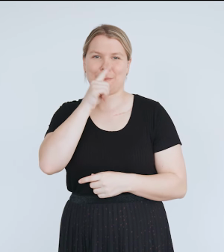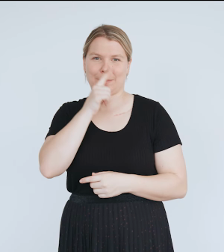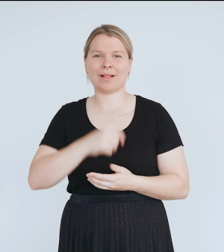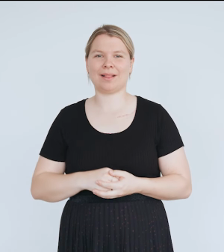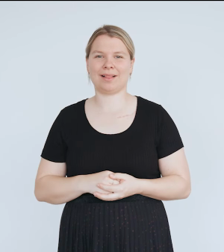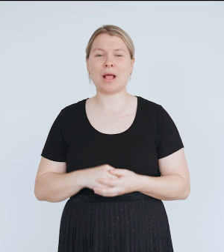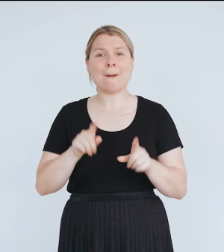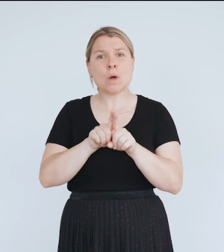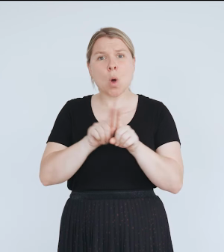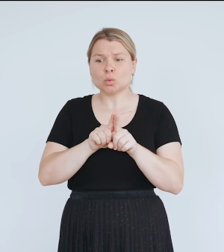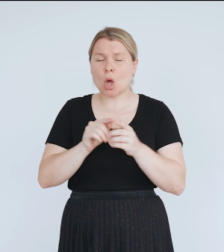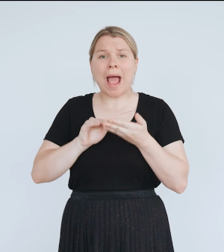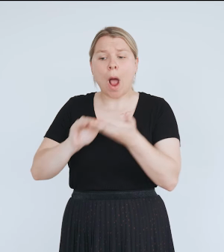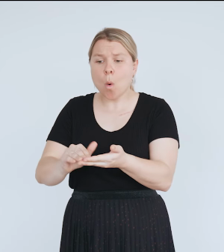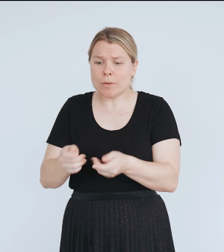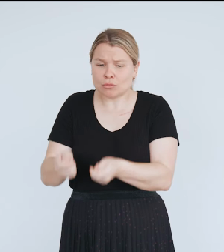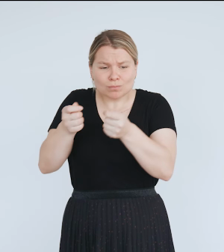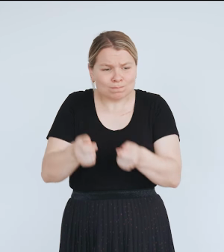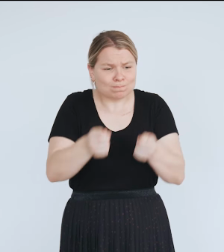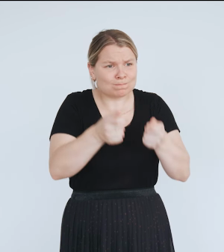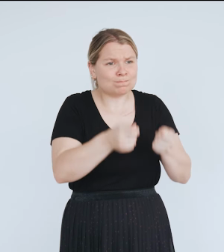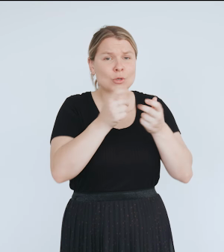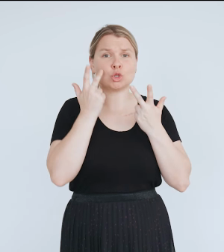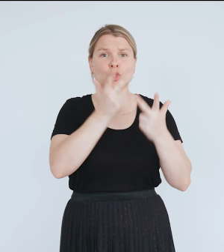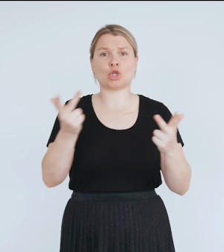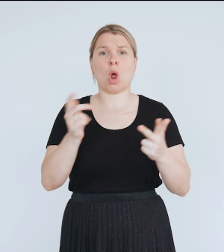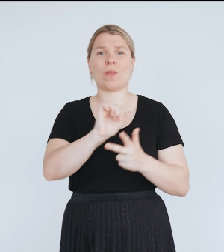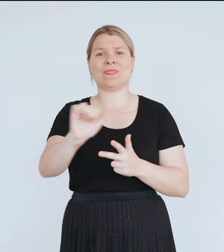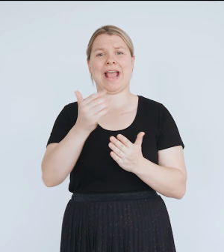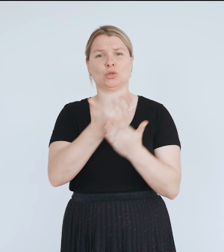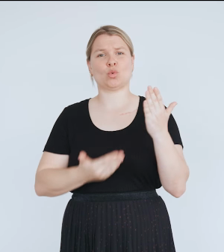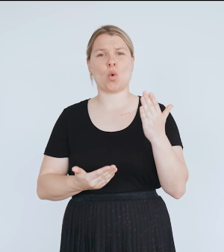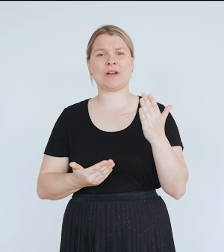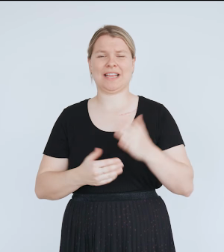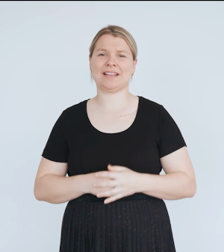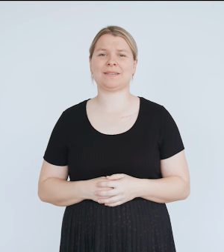or reaching out with our hand to bring them up and showcase their stories on our platform too.